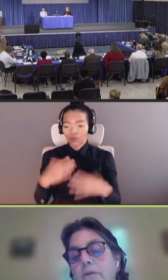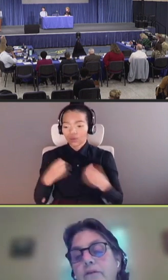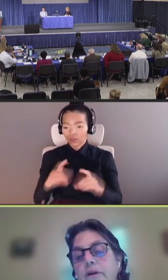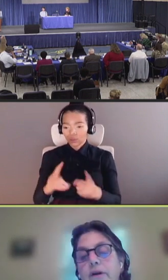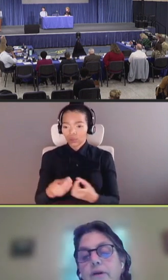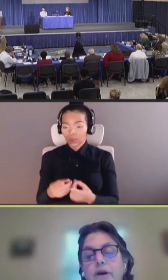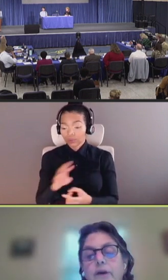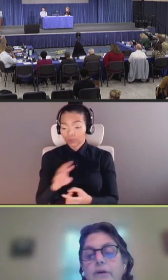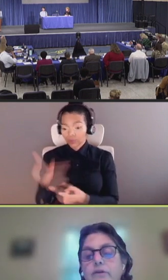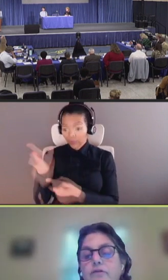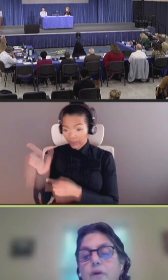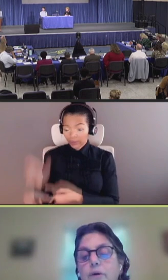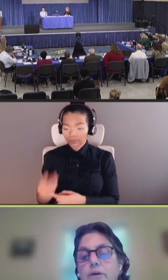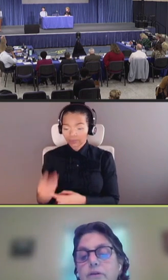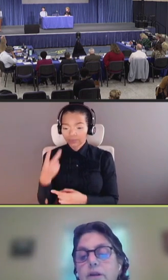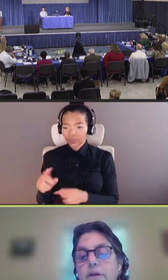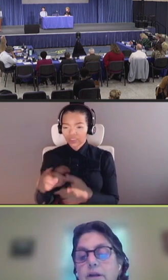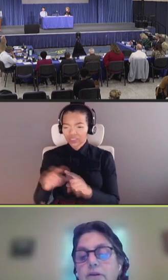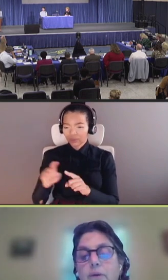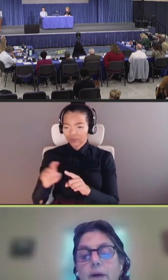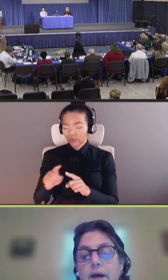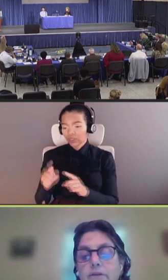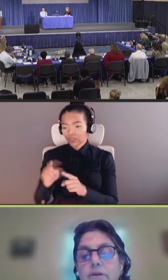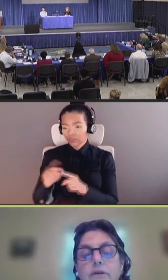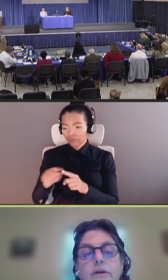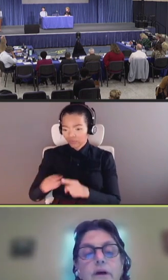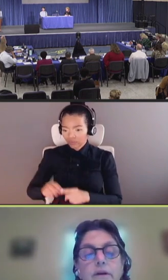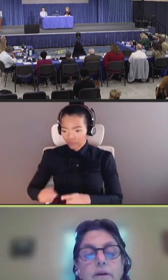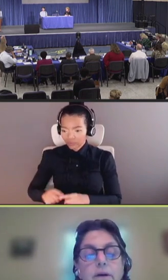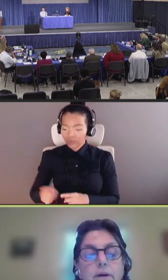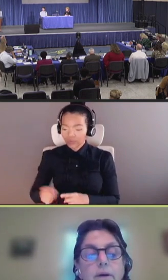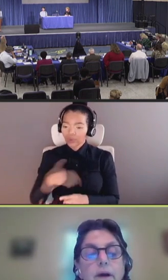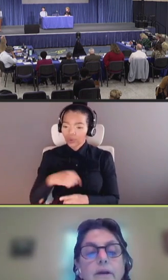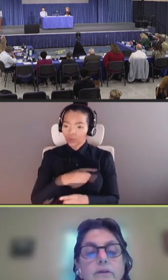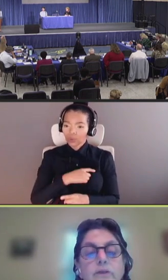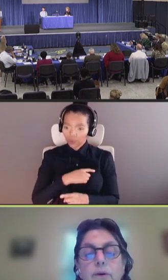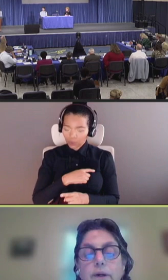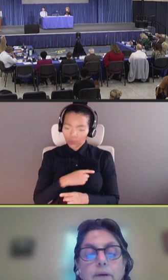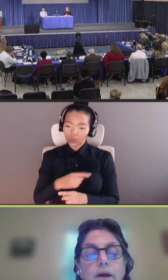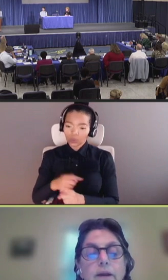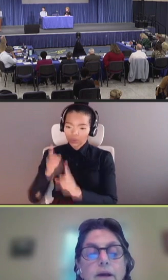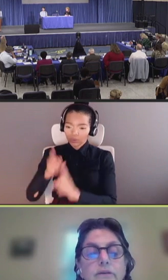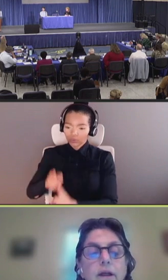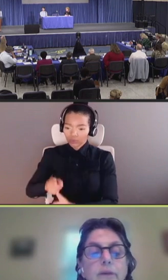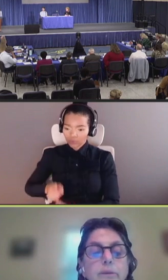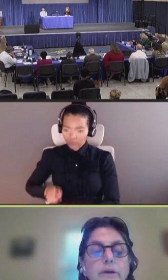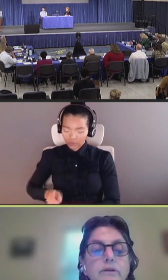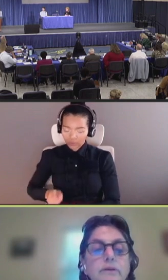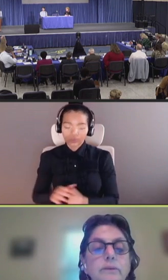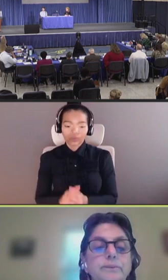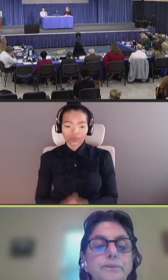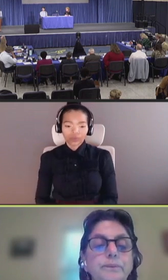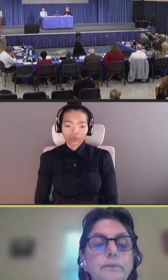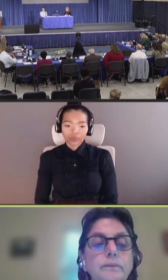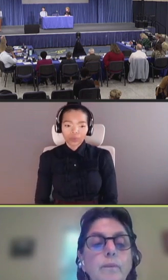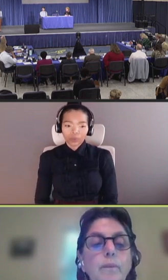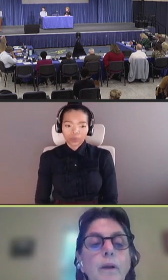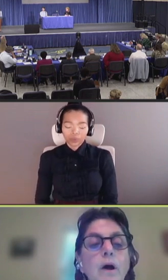the various areas of focus that NACCHO has done and is doing. Next slide, please.